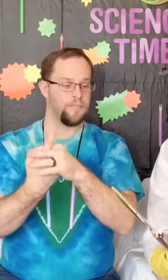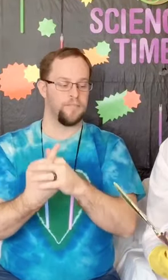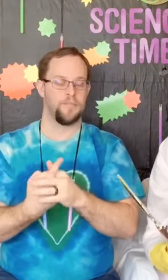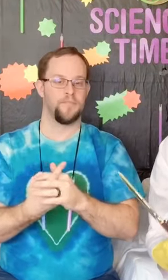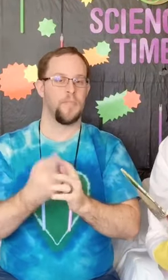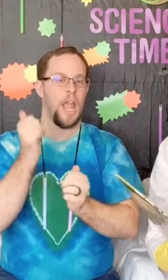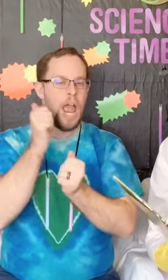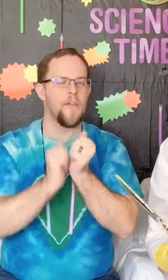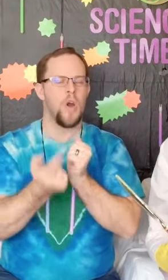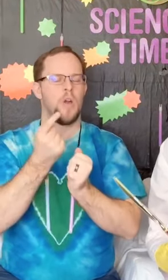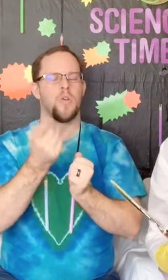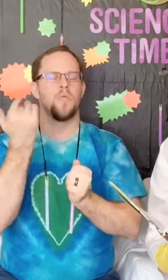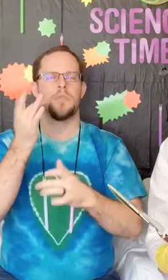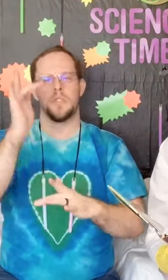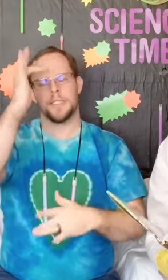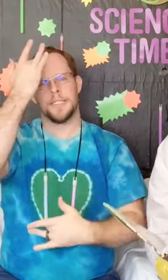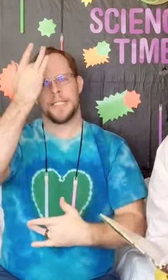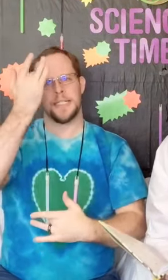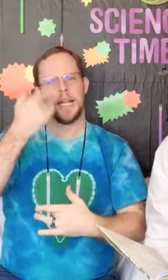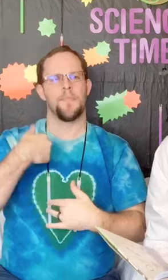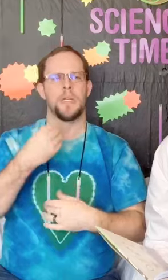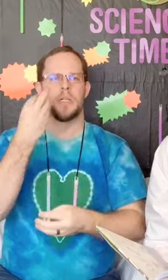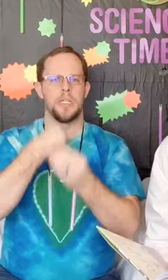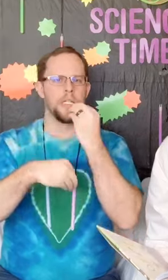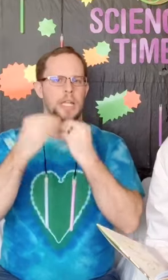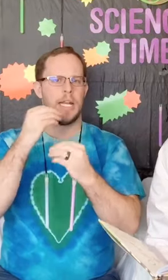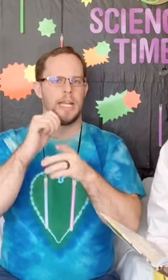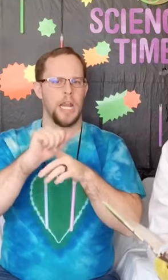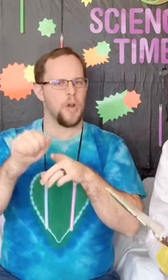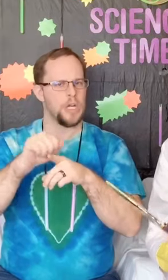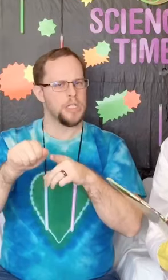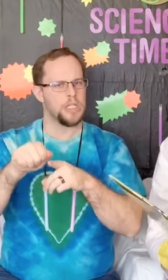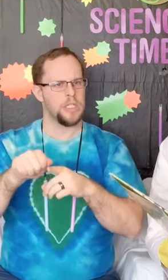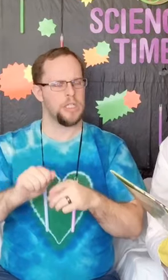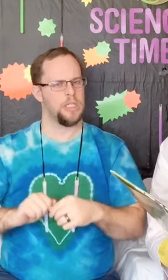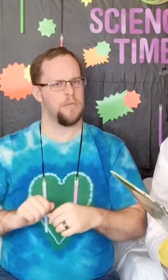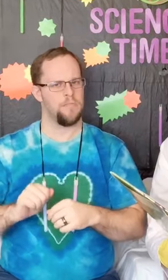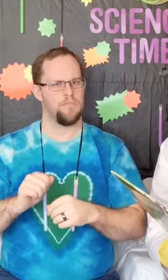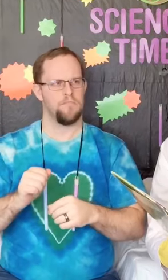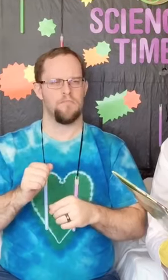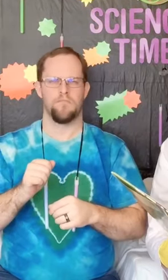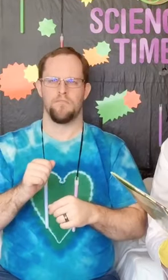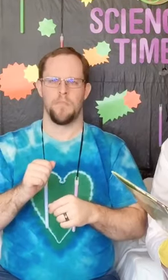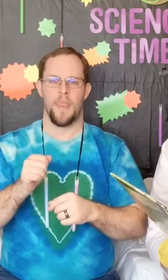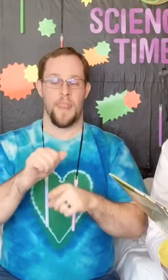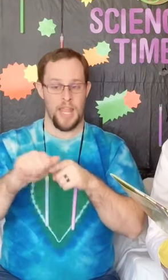Everyone who was sick had been eating carrots. In fact, the carrots hadn't